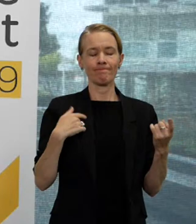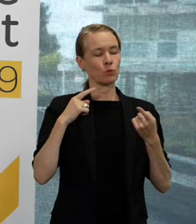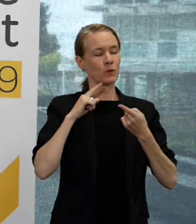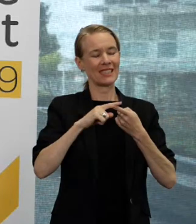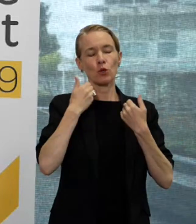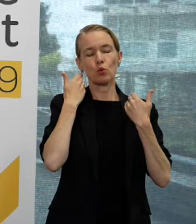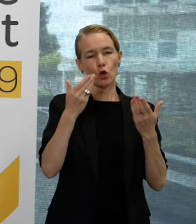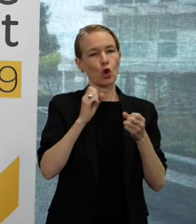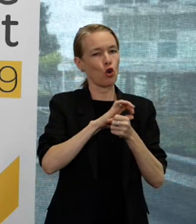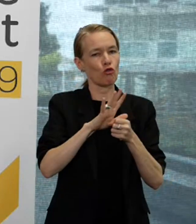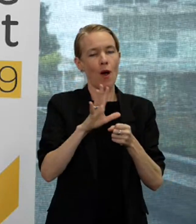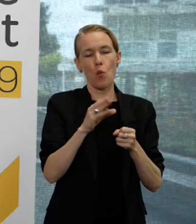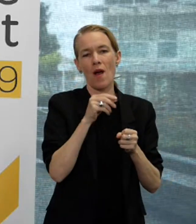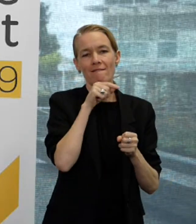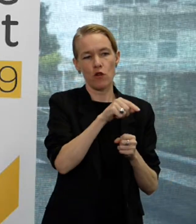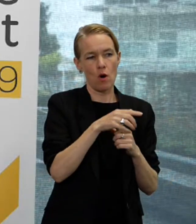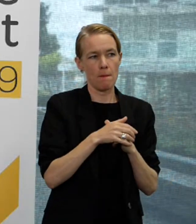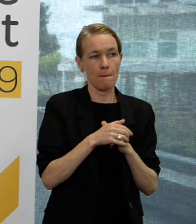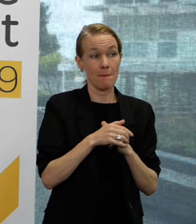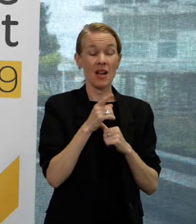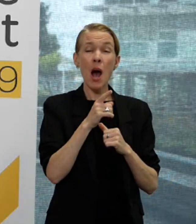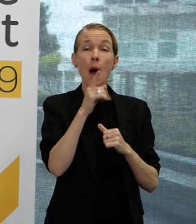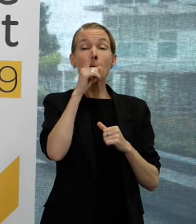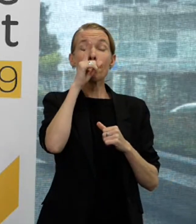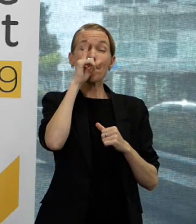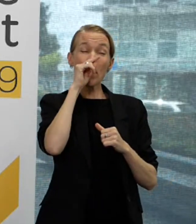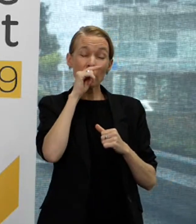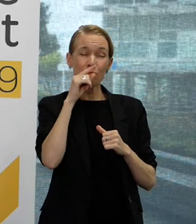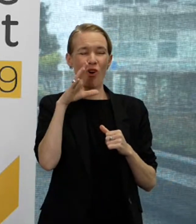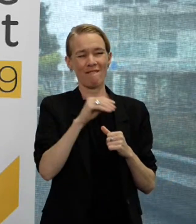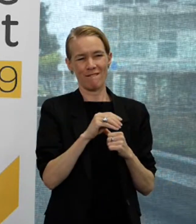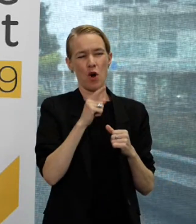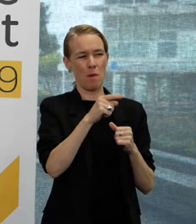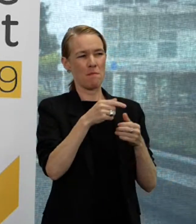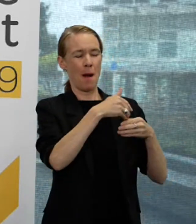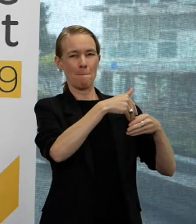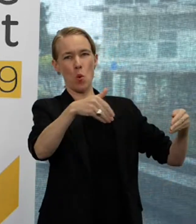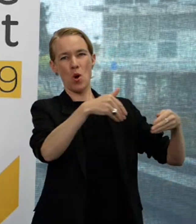We heard that we received the test result, and I got the phone call yesterday afternoon at 4:38.